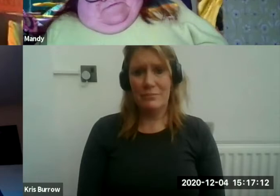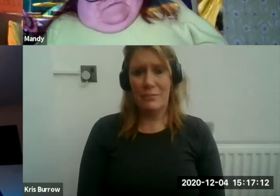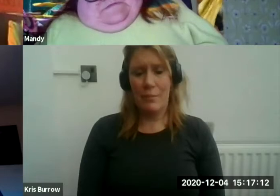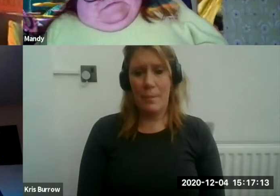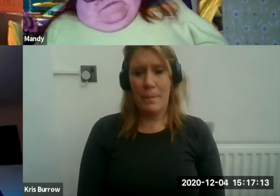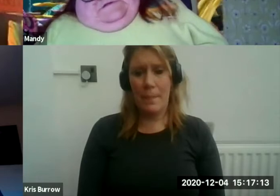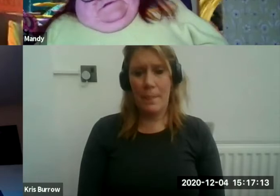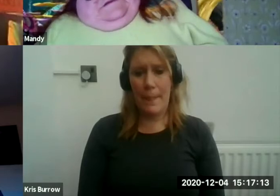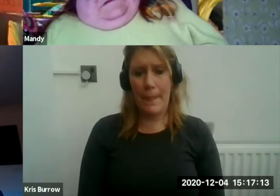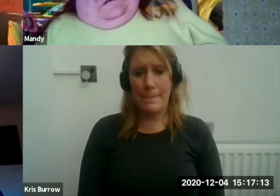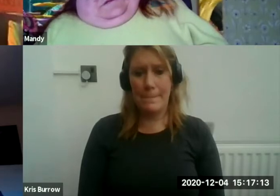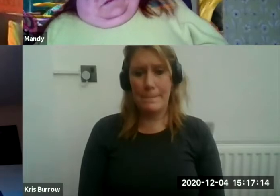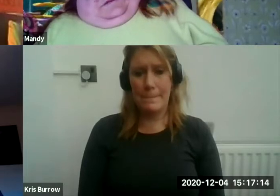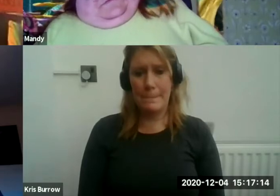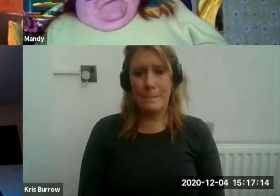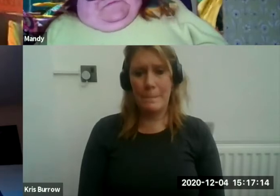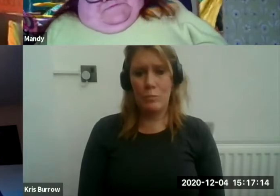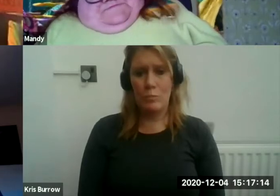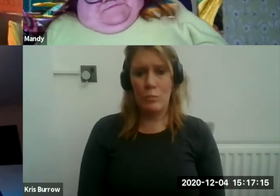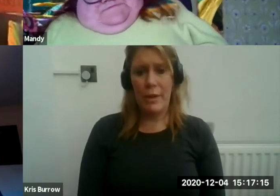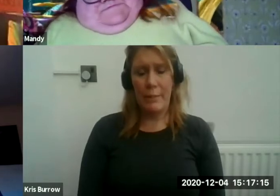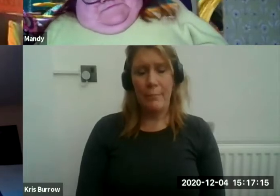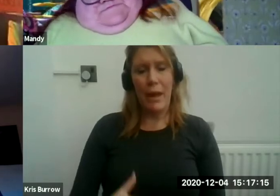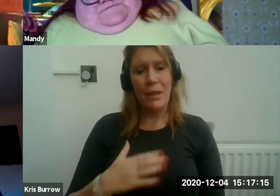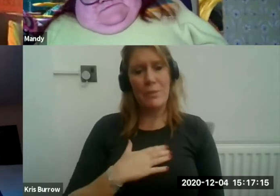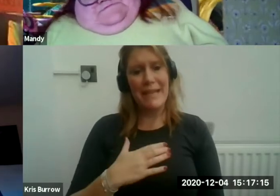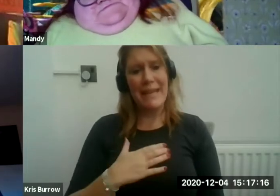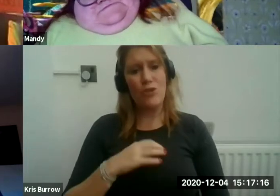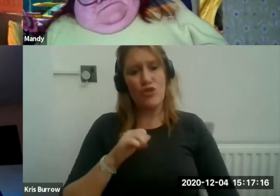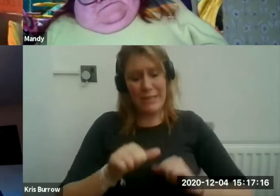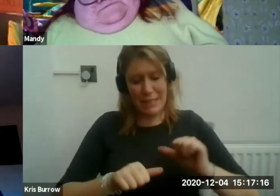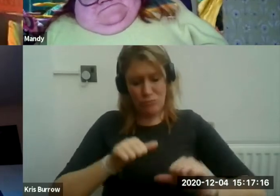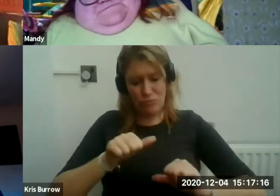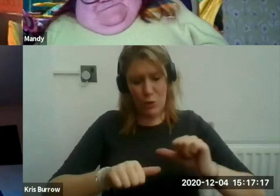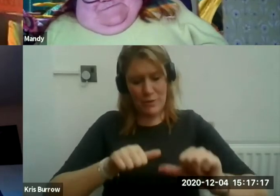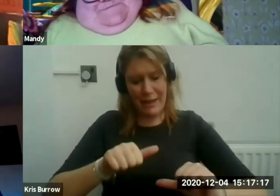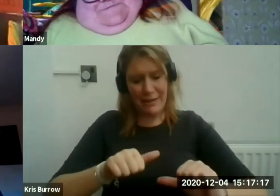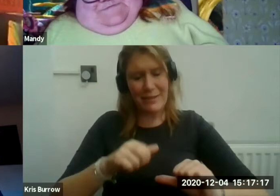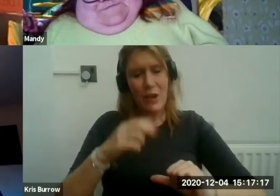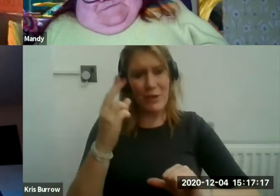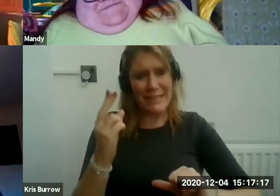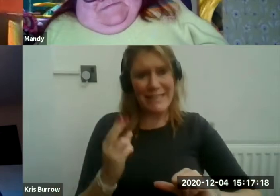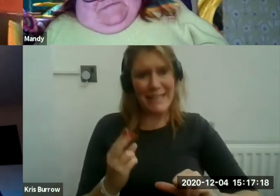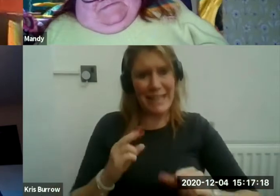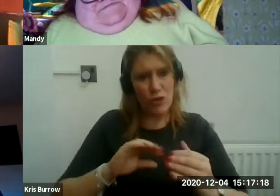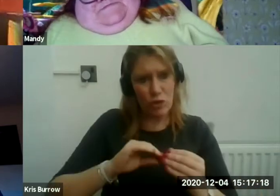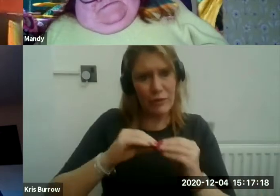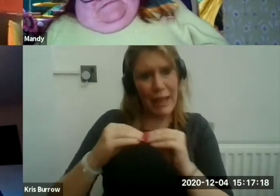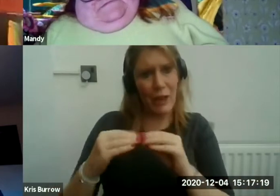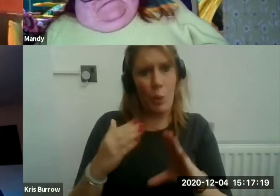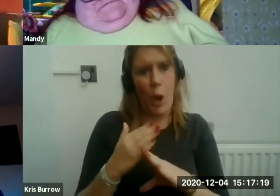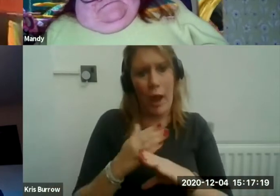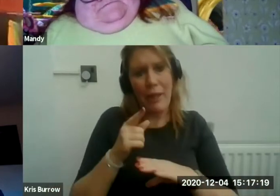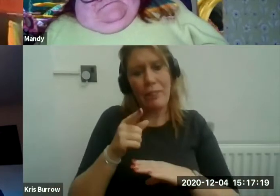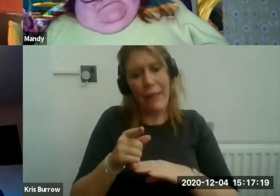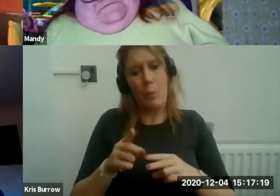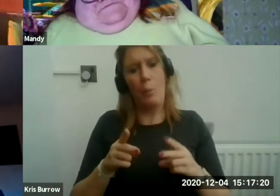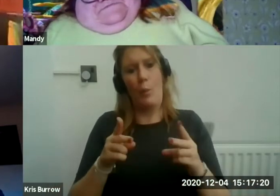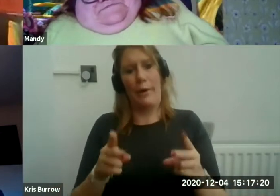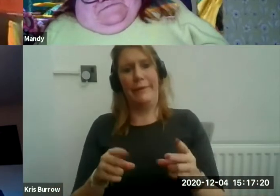really an interesting process, certainly artistically, to create work in this way.